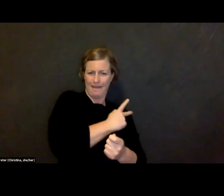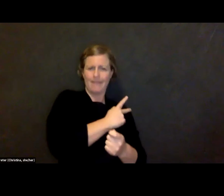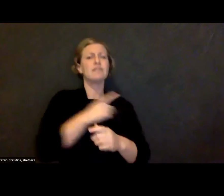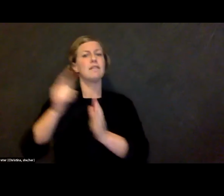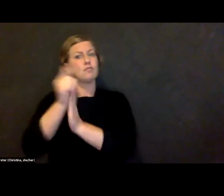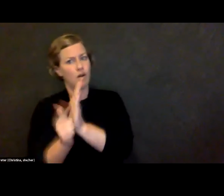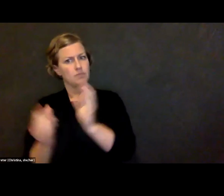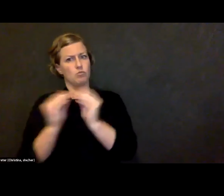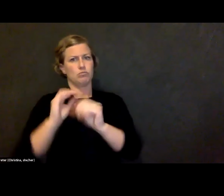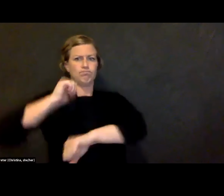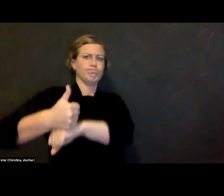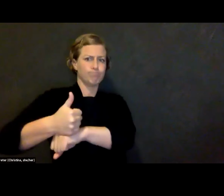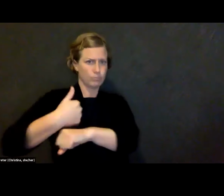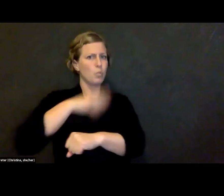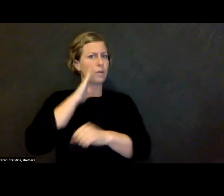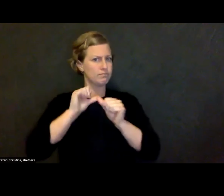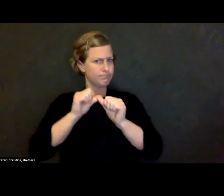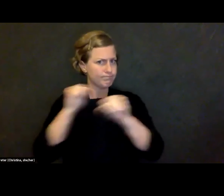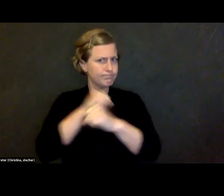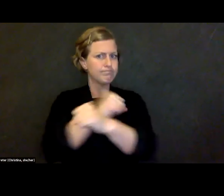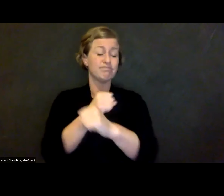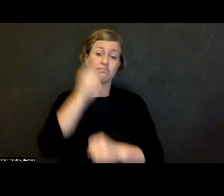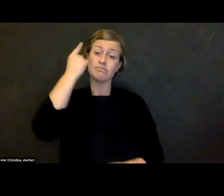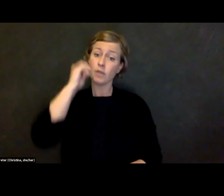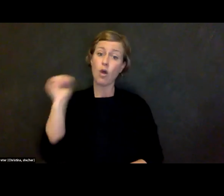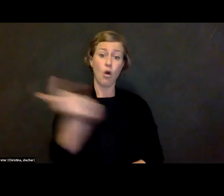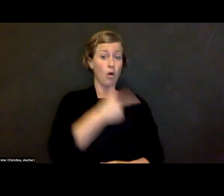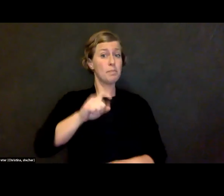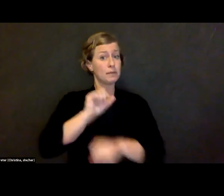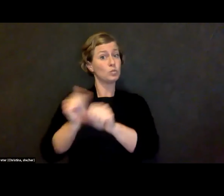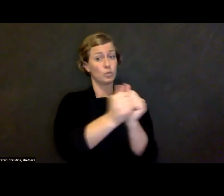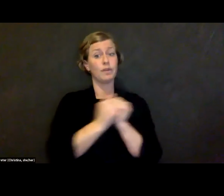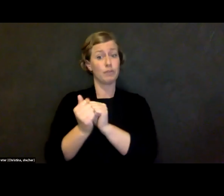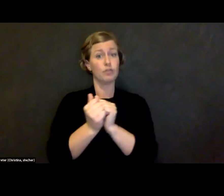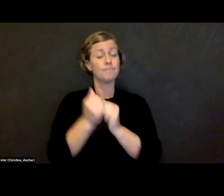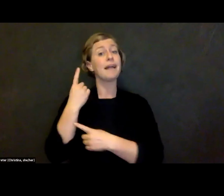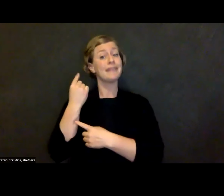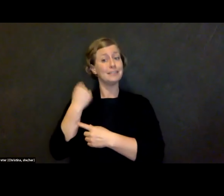efforts to get into law. It's been a lot harder. Addressing the inequities of our criminal justice system